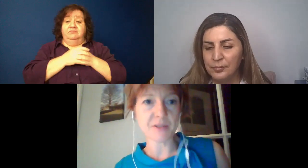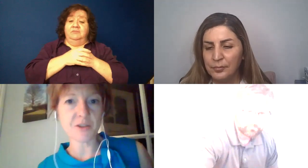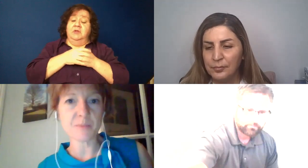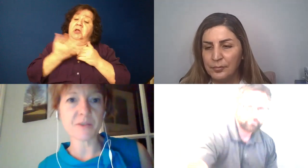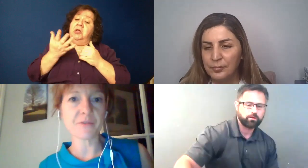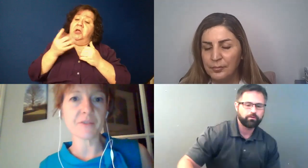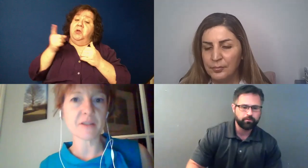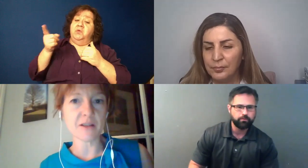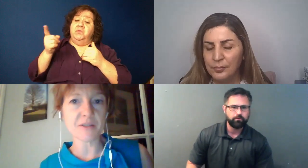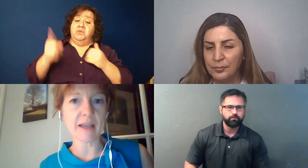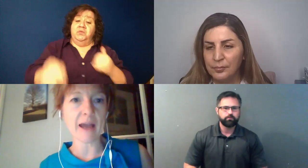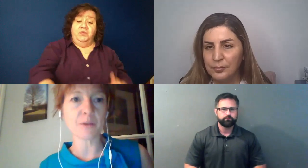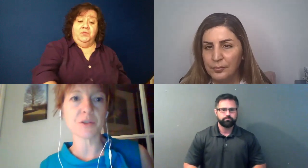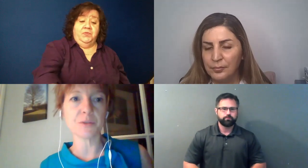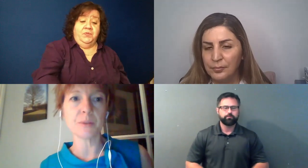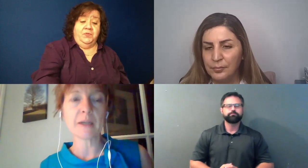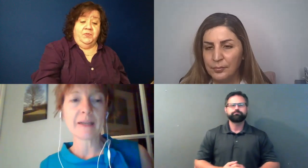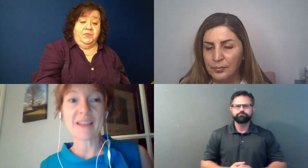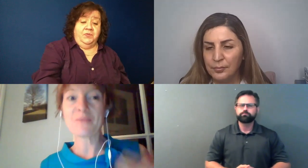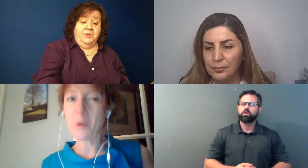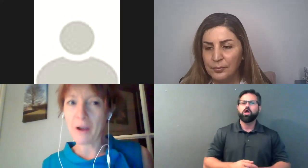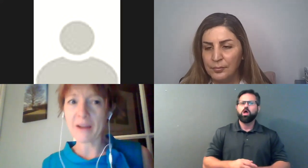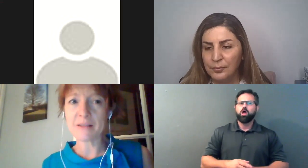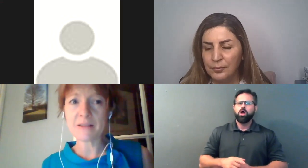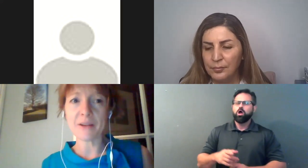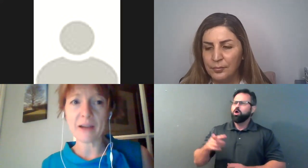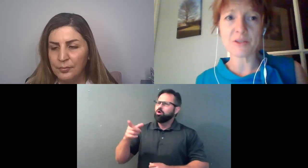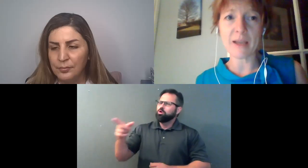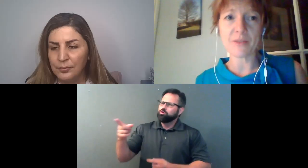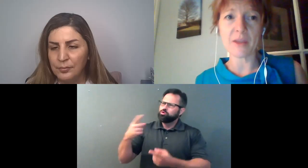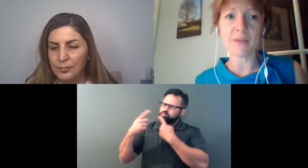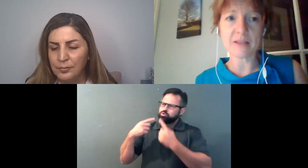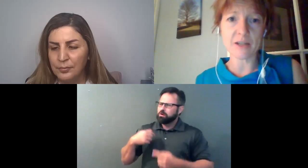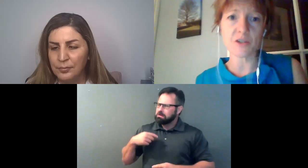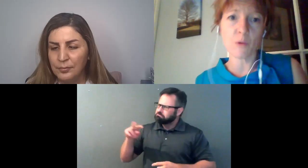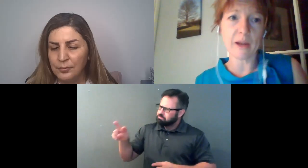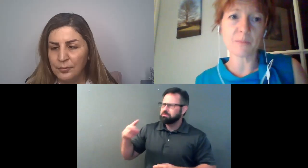terms of discussing how to give more guidance on how to make the vaccination roll out more